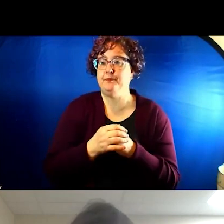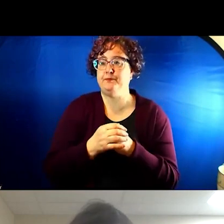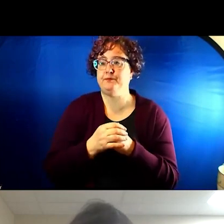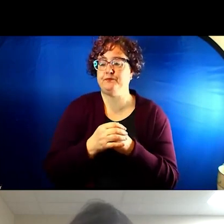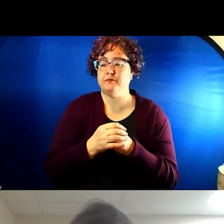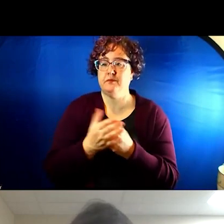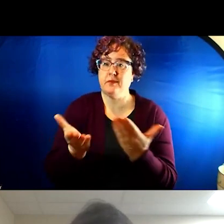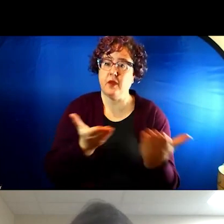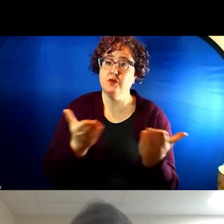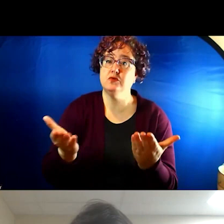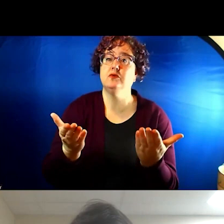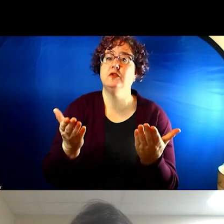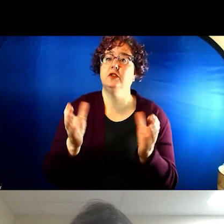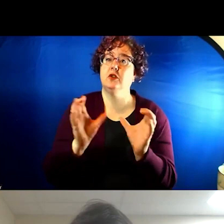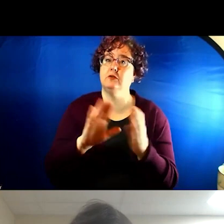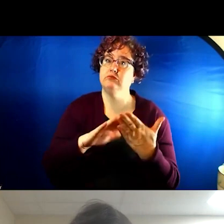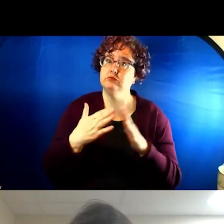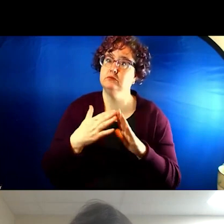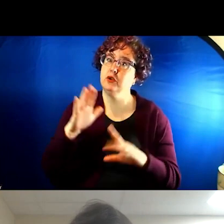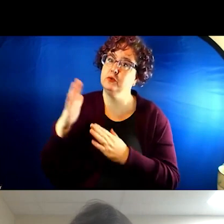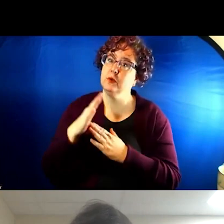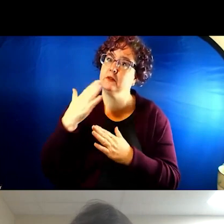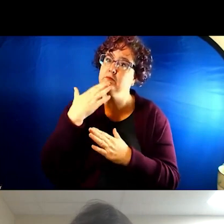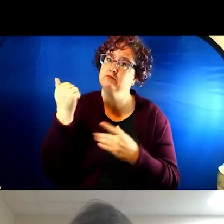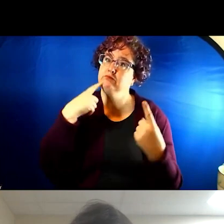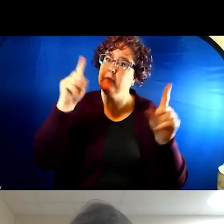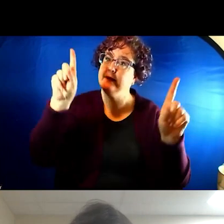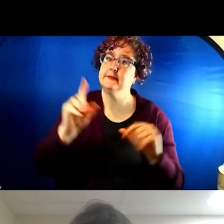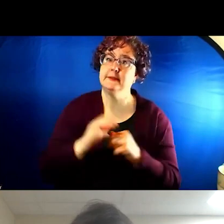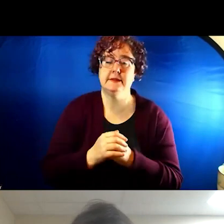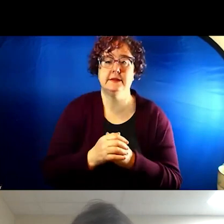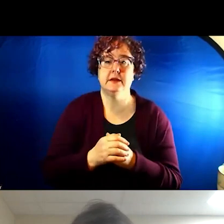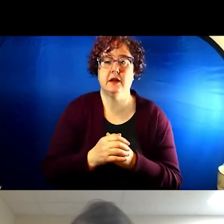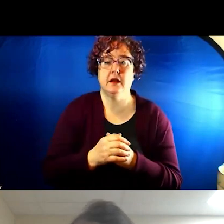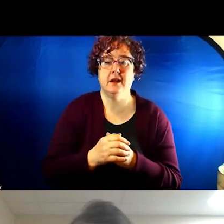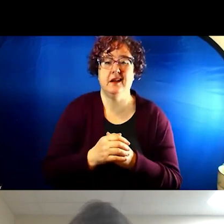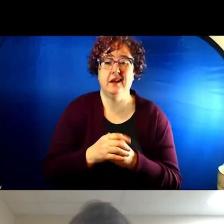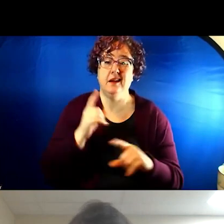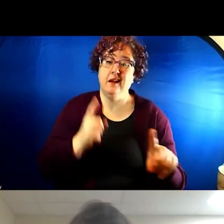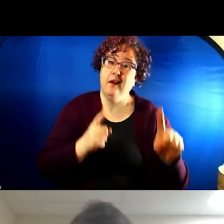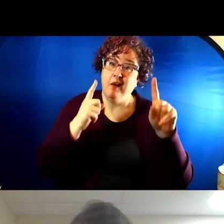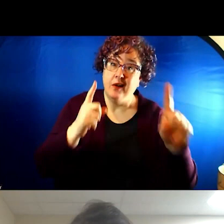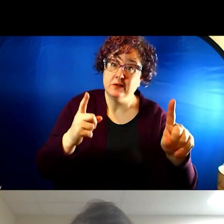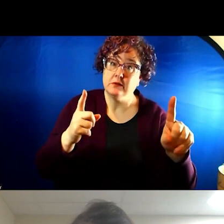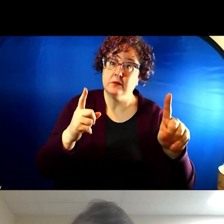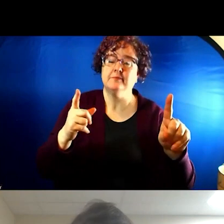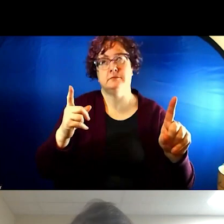EXCELLENCE AND ULTIMATELY, WE BELIEVE, THERE WILL BE POSITIVE